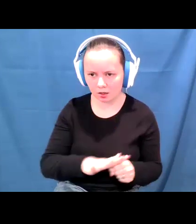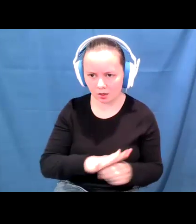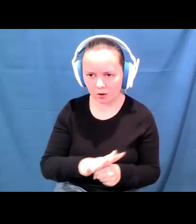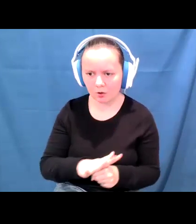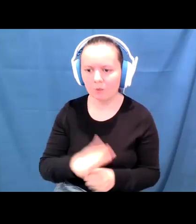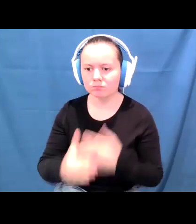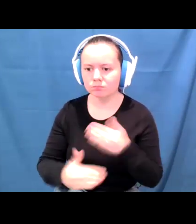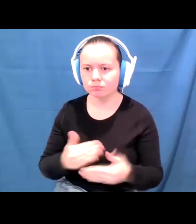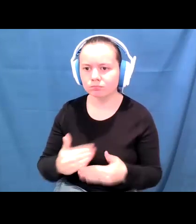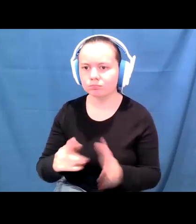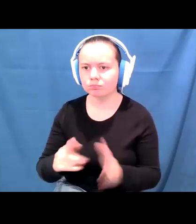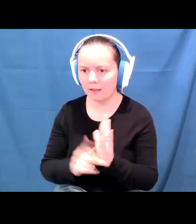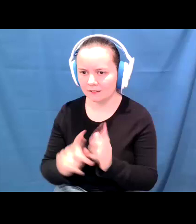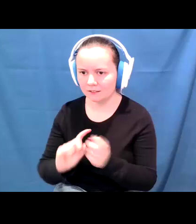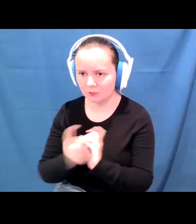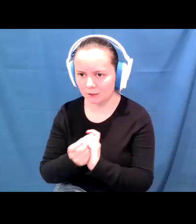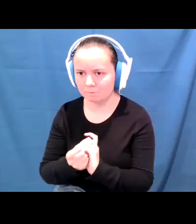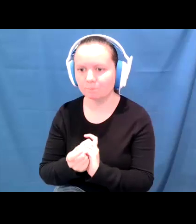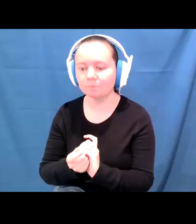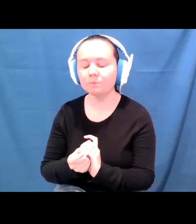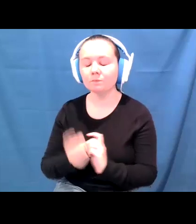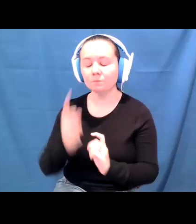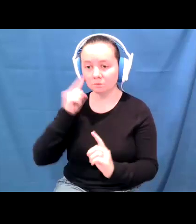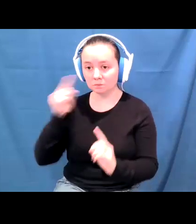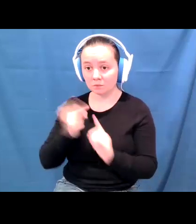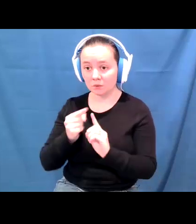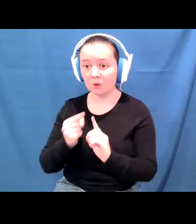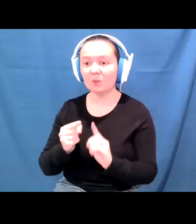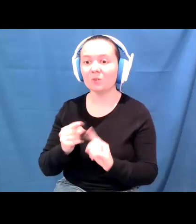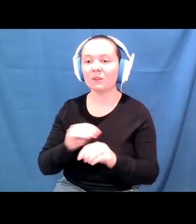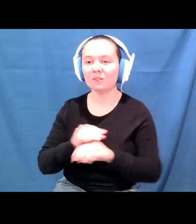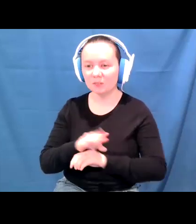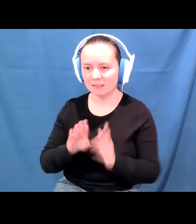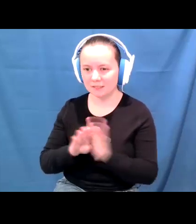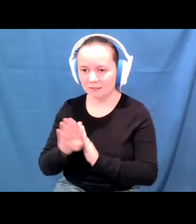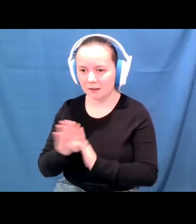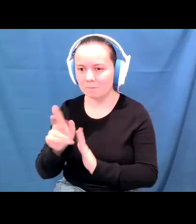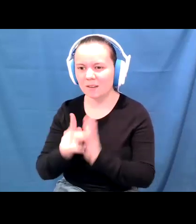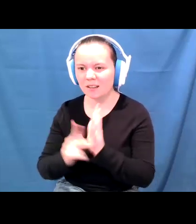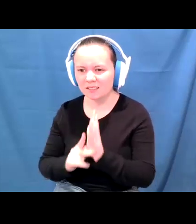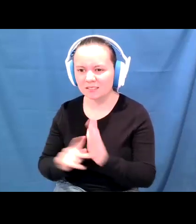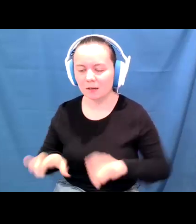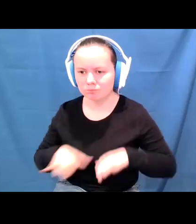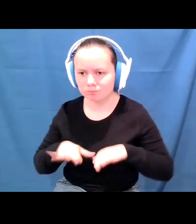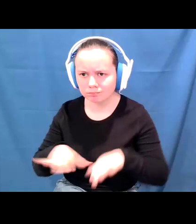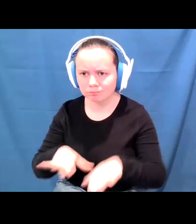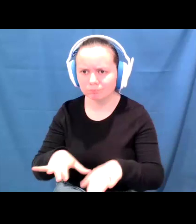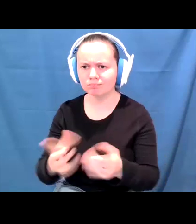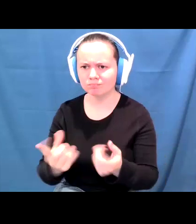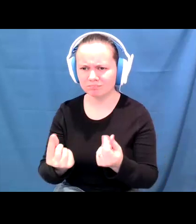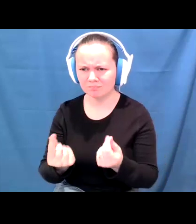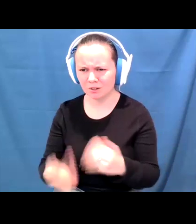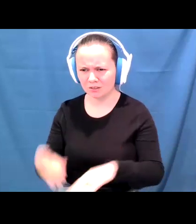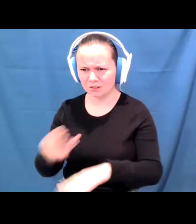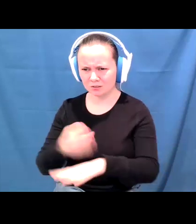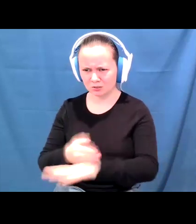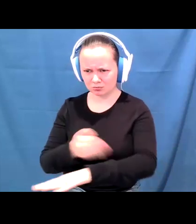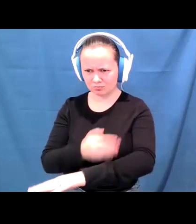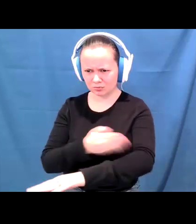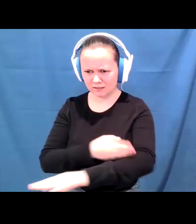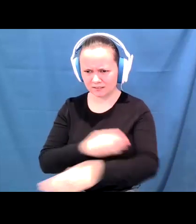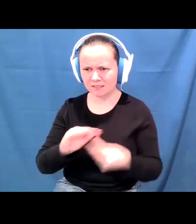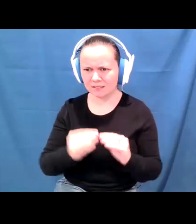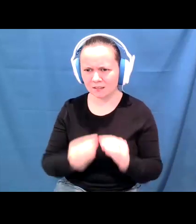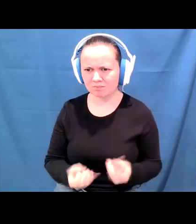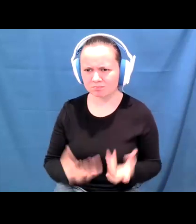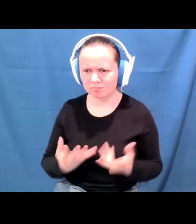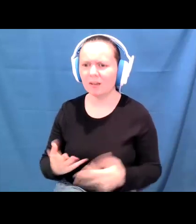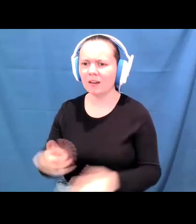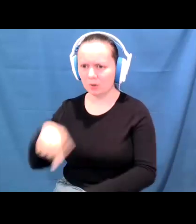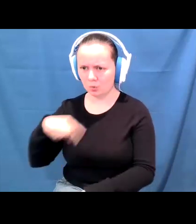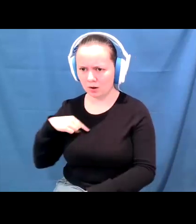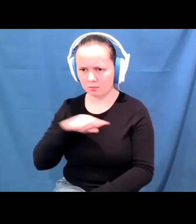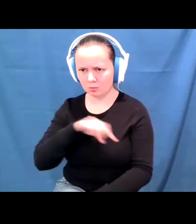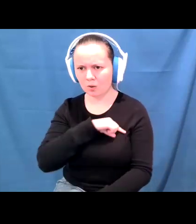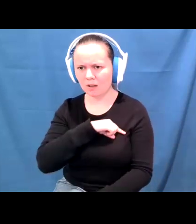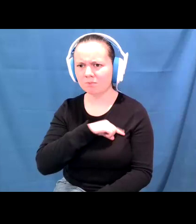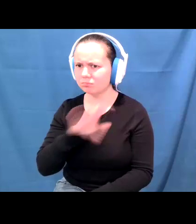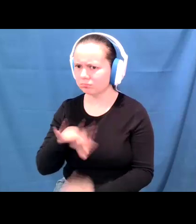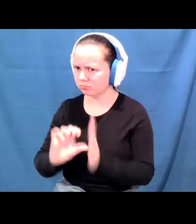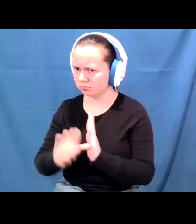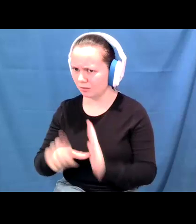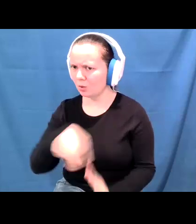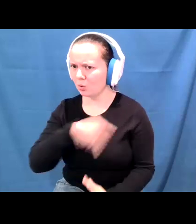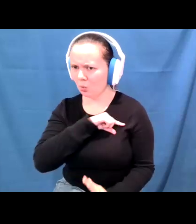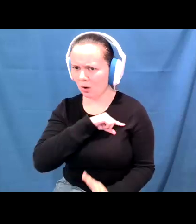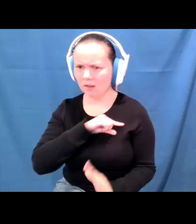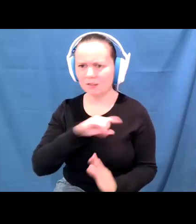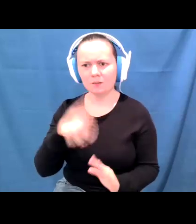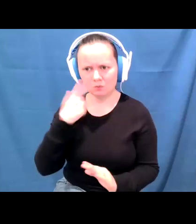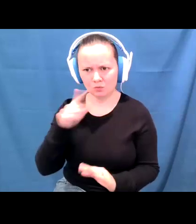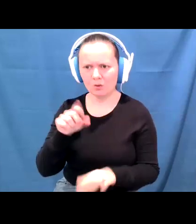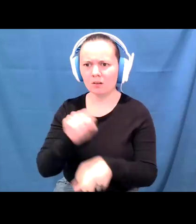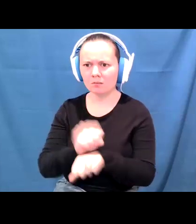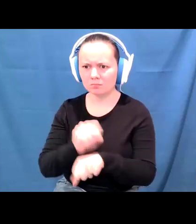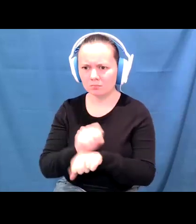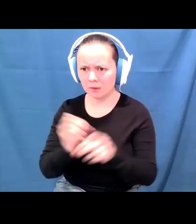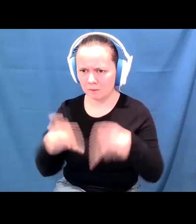Our mission is to develop and influence policies and practices that increase the number and quality, and I truly emphasize quality, of employment opportunities for people with disabilities.